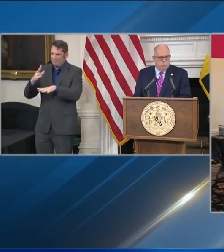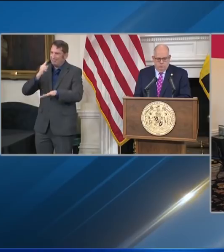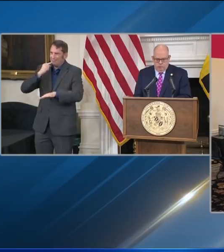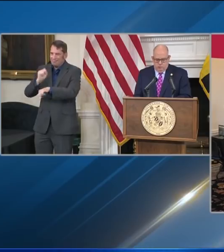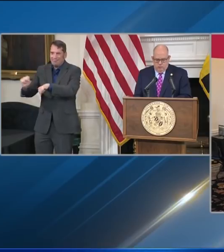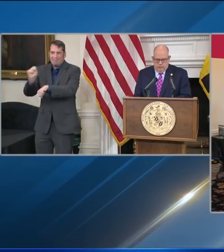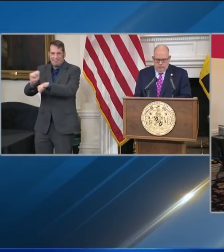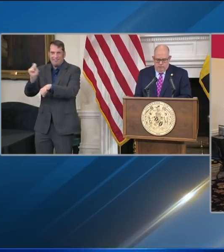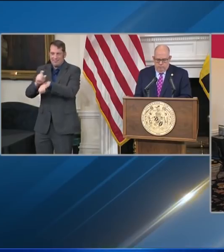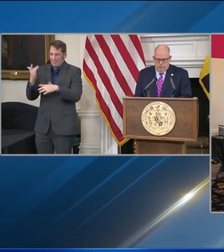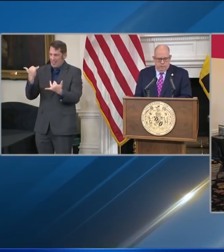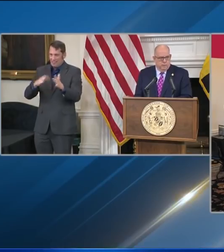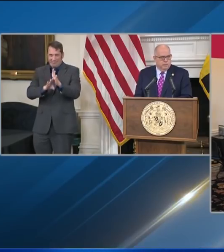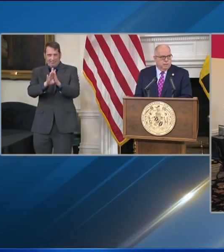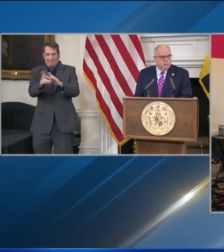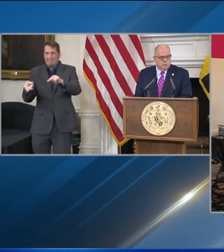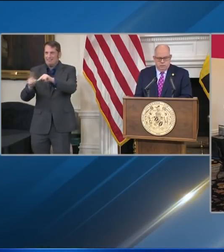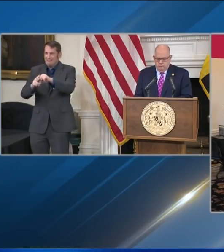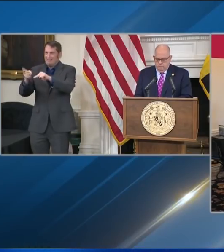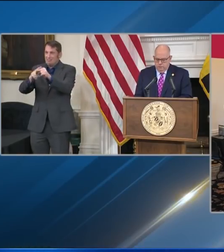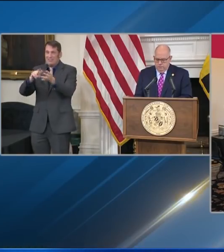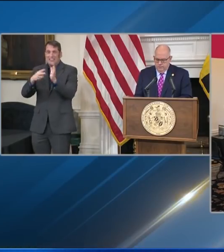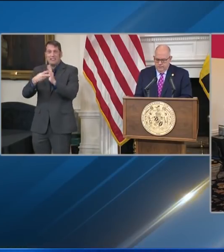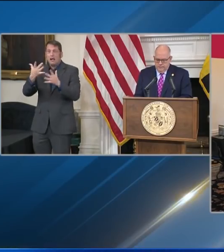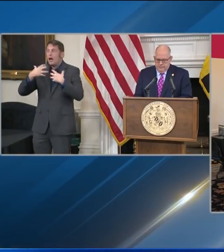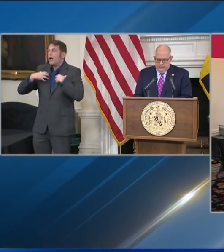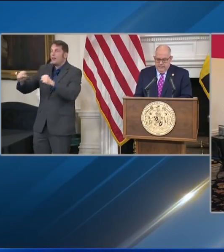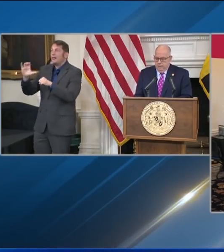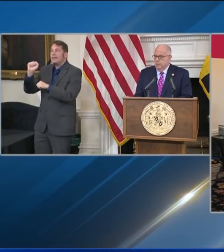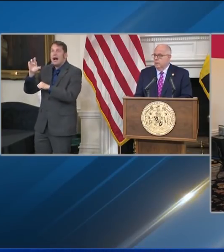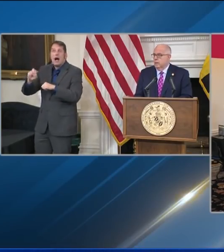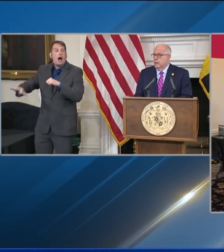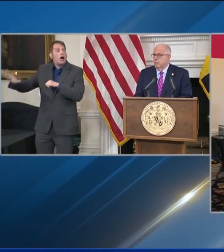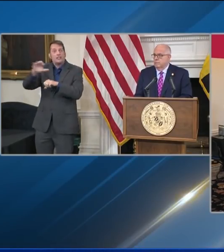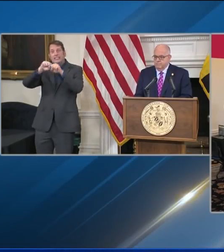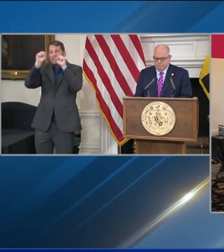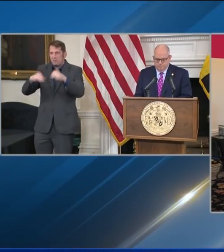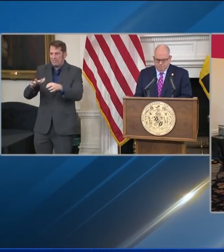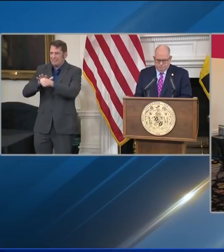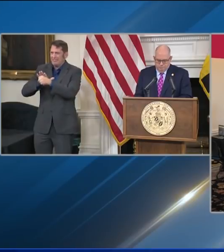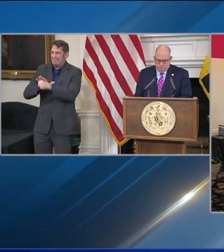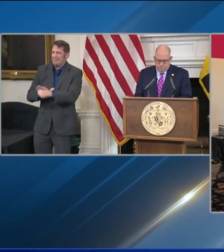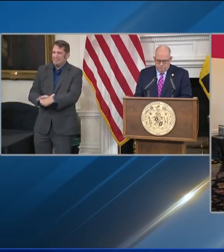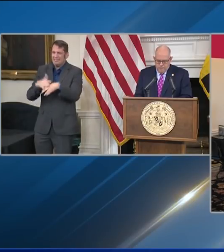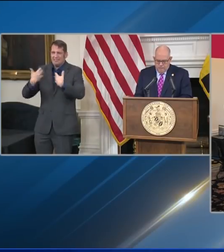THIS NEW SURGE OF COVID-19 IS GOING TO CONTINUE PLACING ENORMOUS STRAIN ON BOTH OUR HEALTHCARE SYSTEMS.